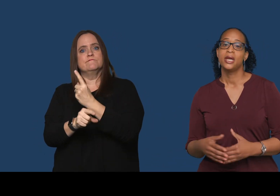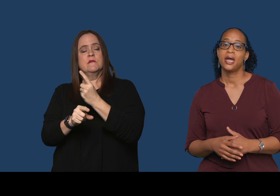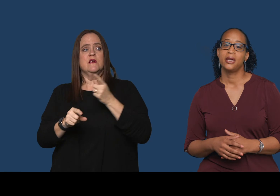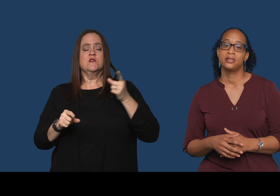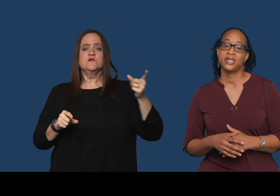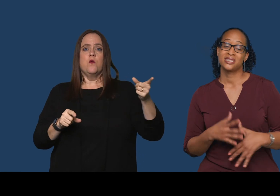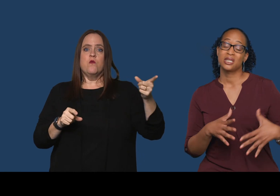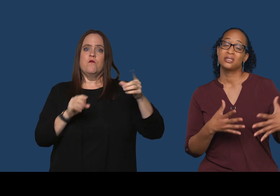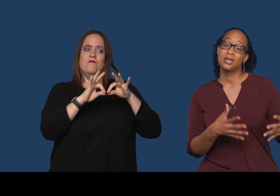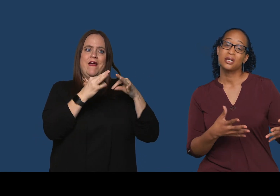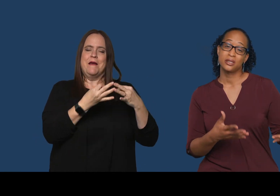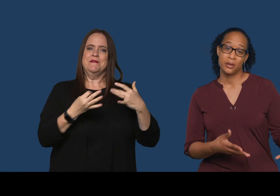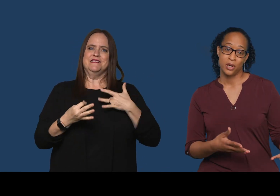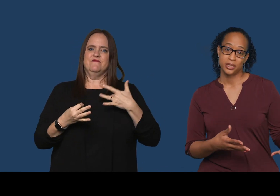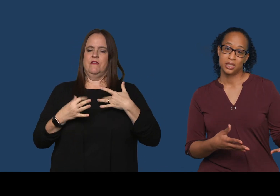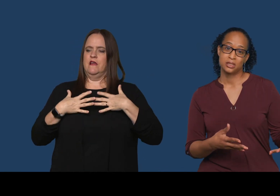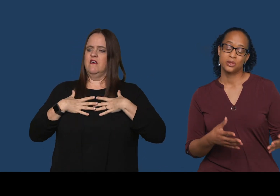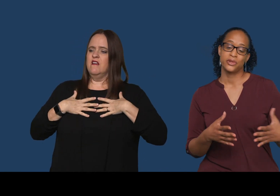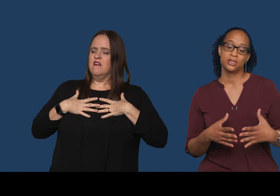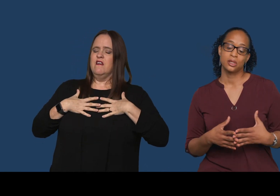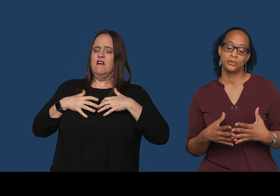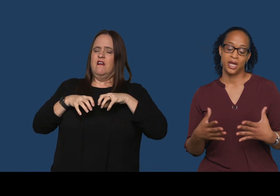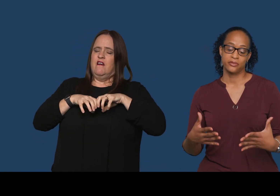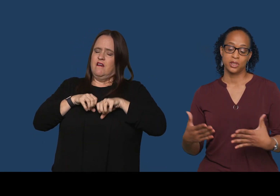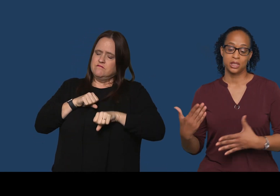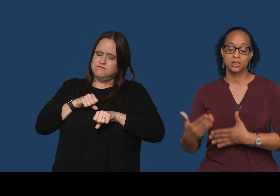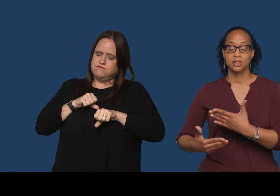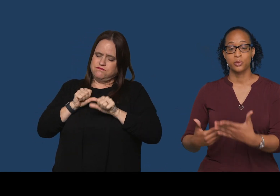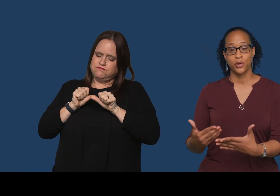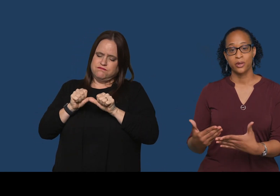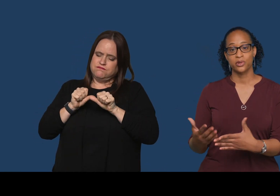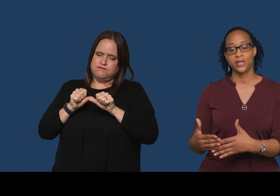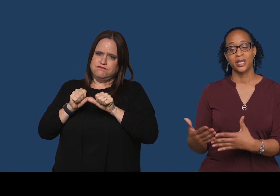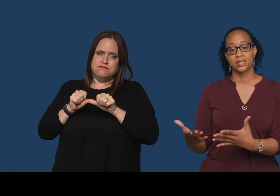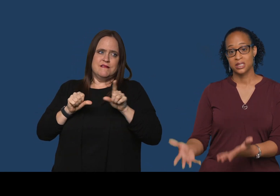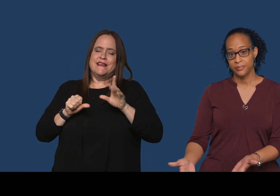And they stay stuck in that process so they don't ever get to the point where they accept